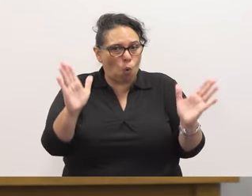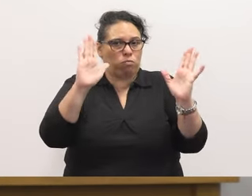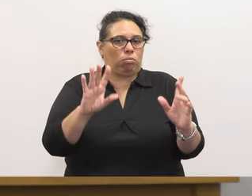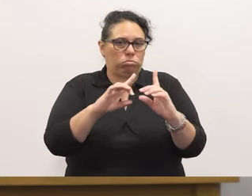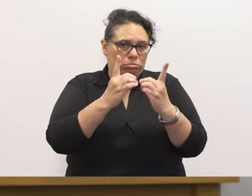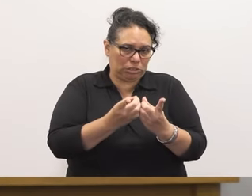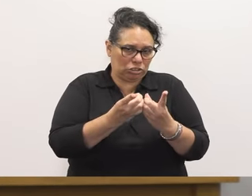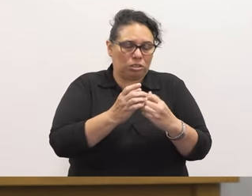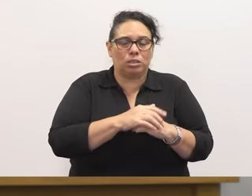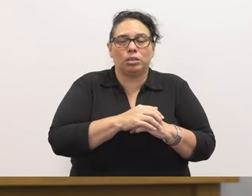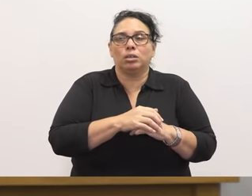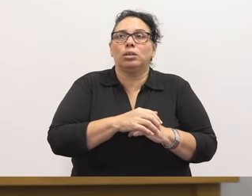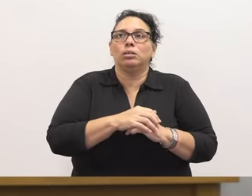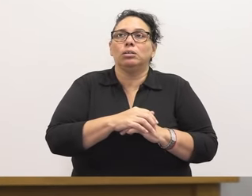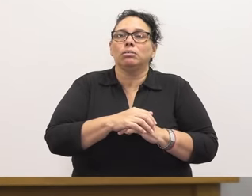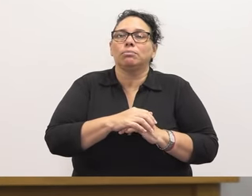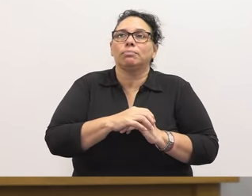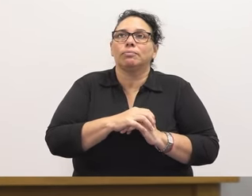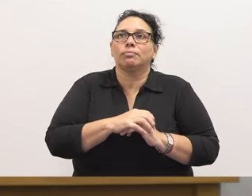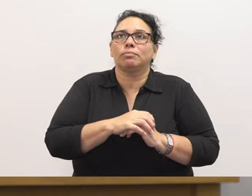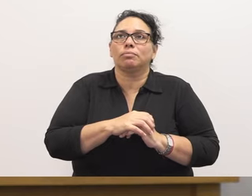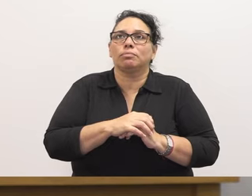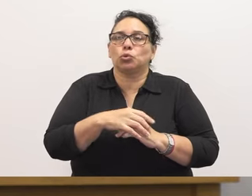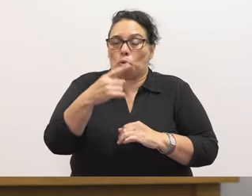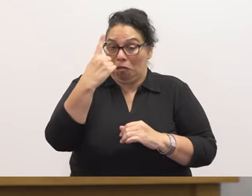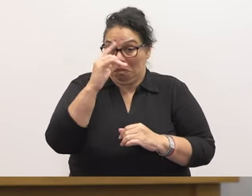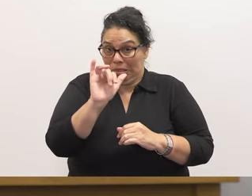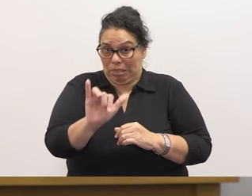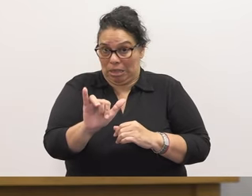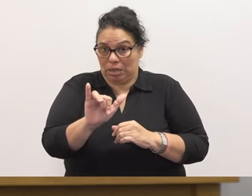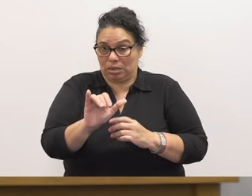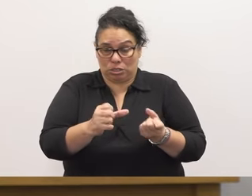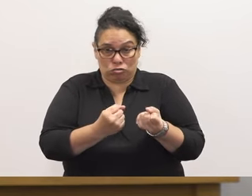And so to that, in support of that,